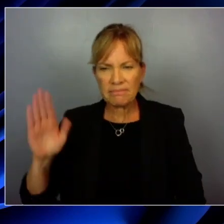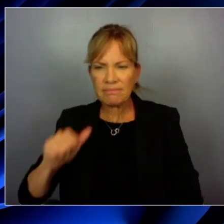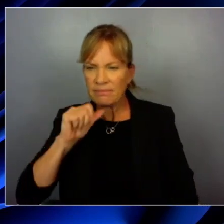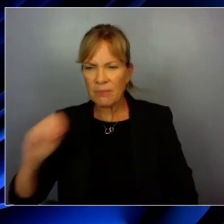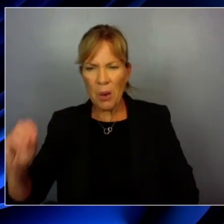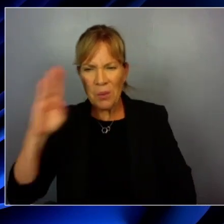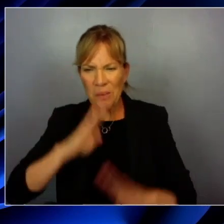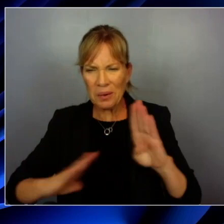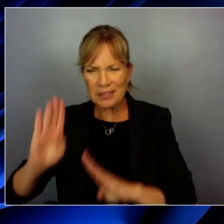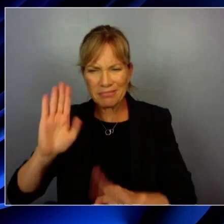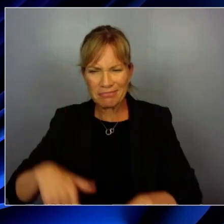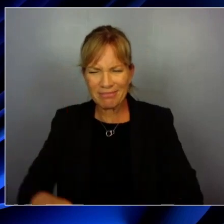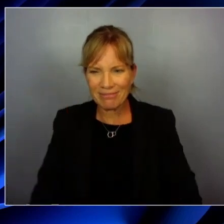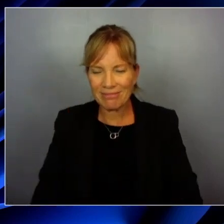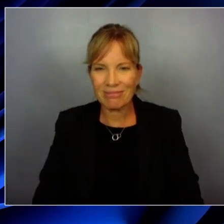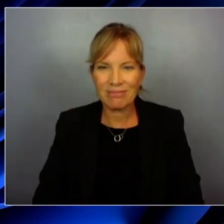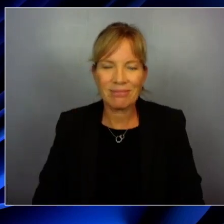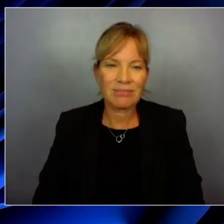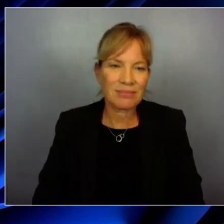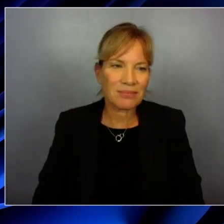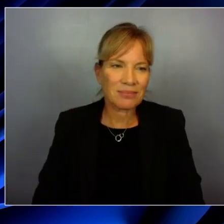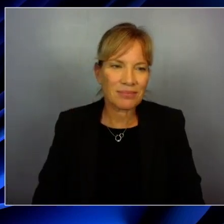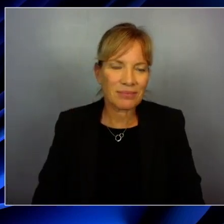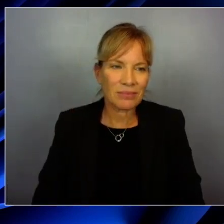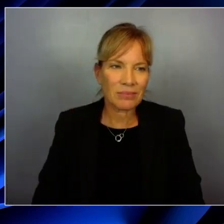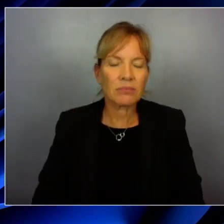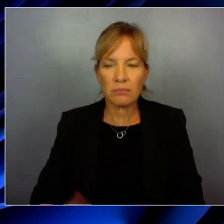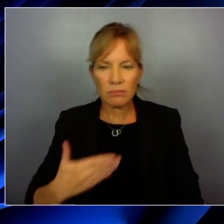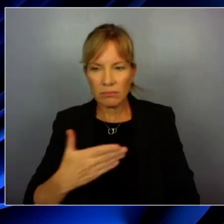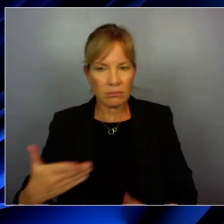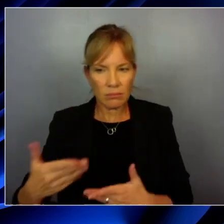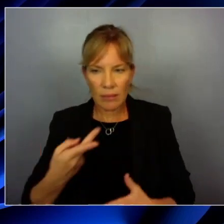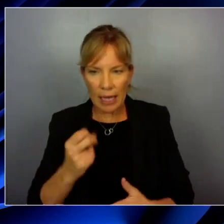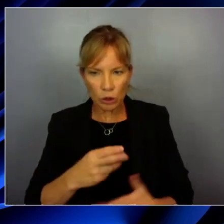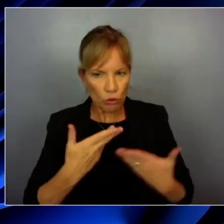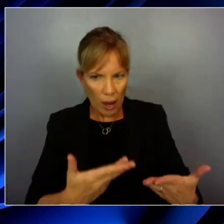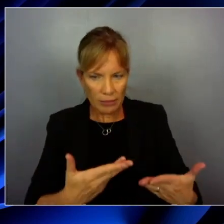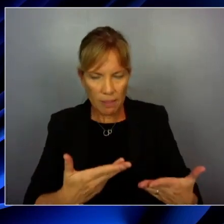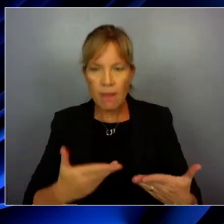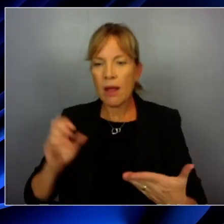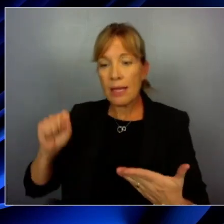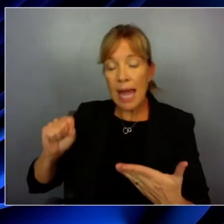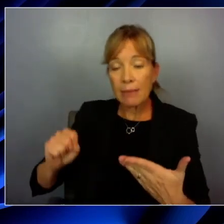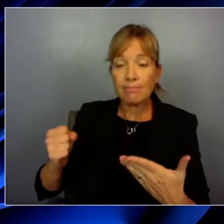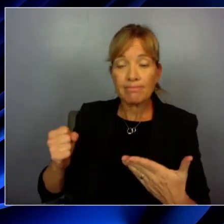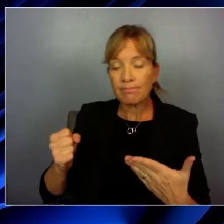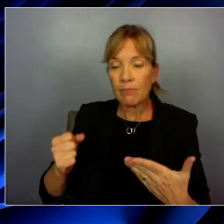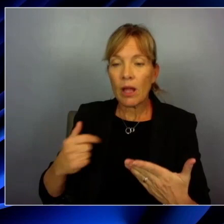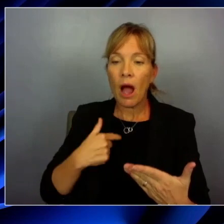Uh, OK. Go ahead, hector. Yeah, so I. I also think just that that you know,